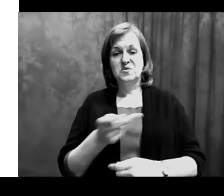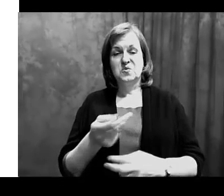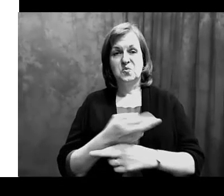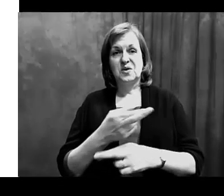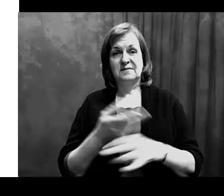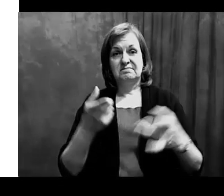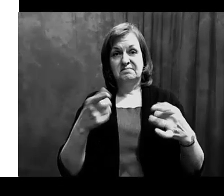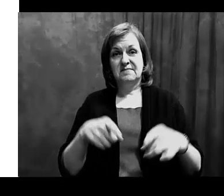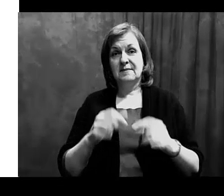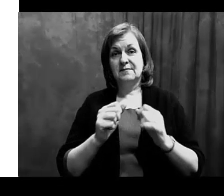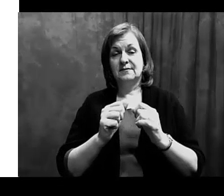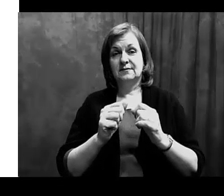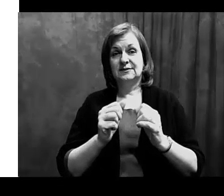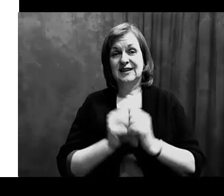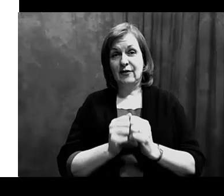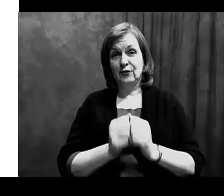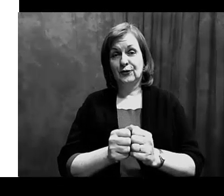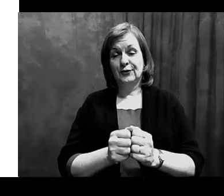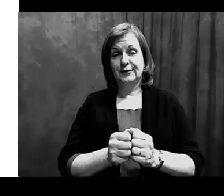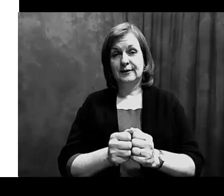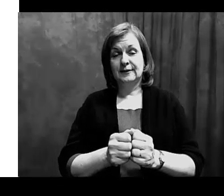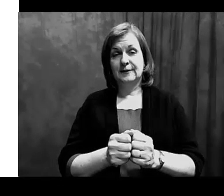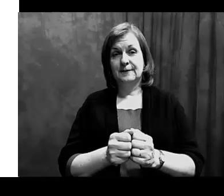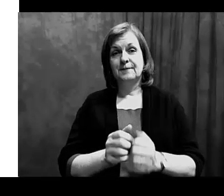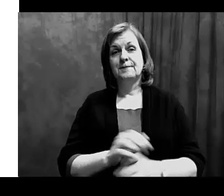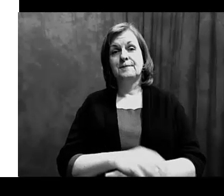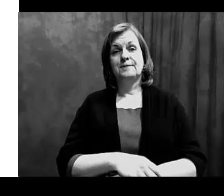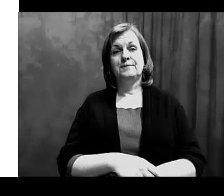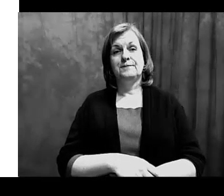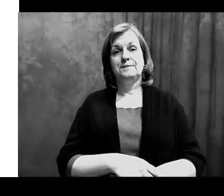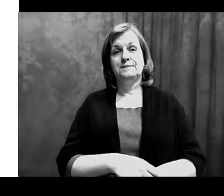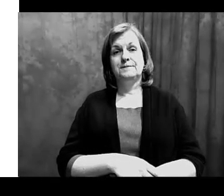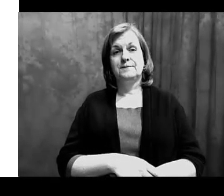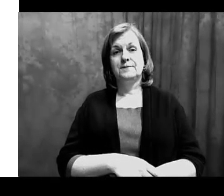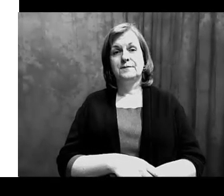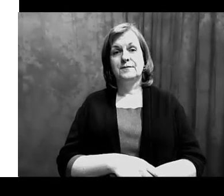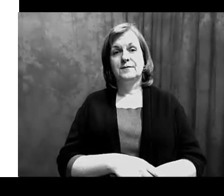and we couple them together